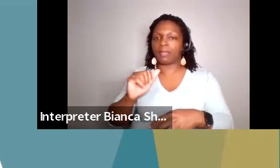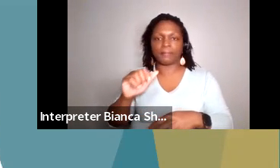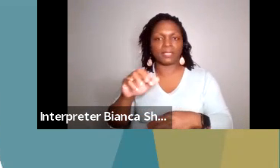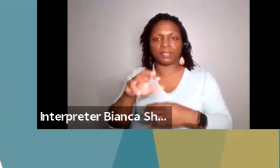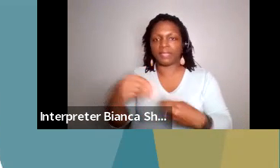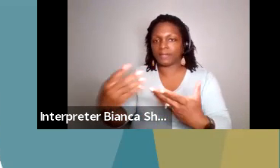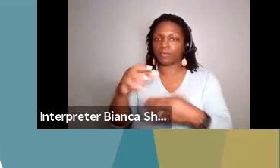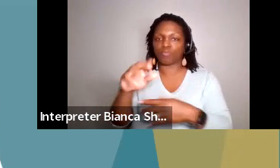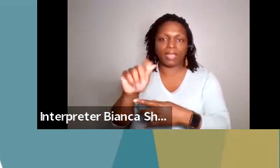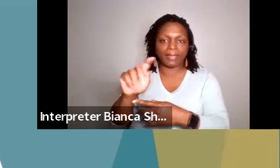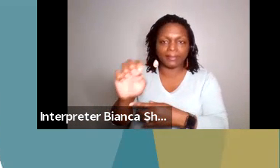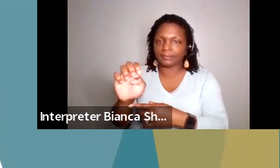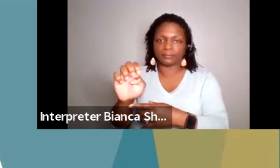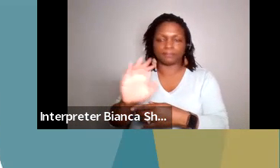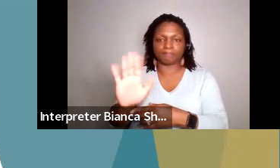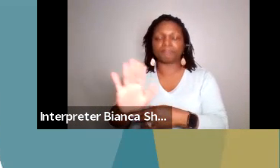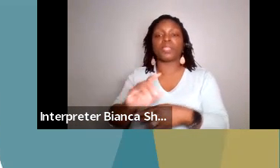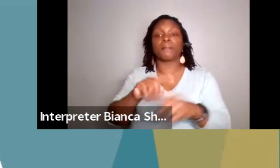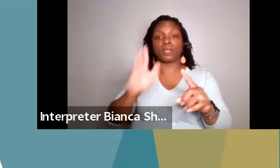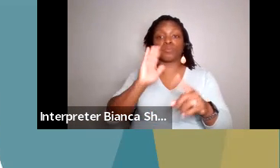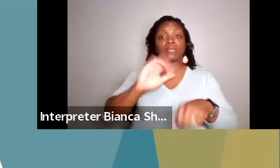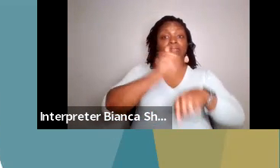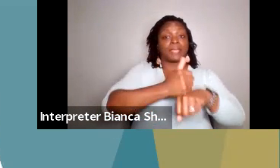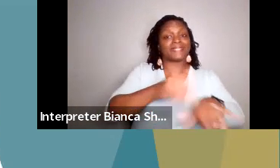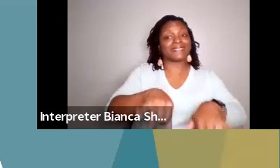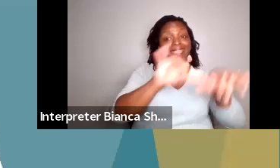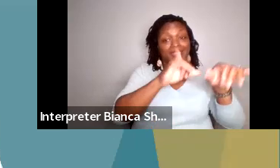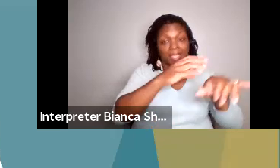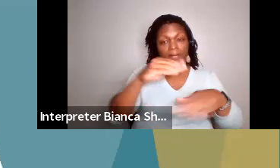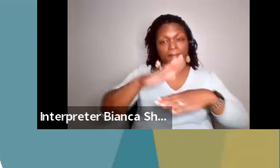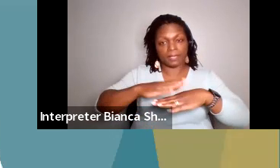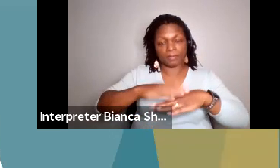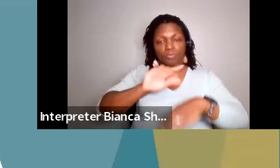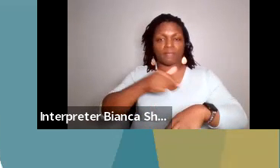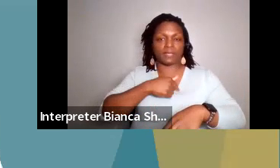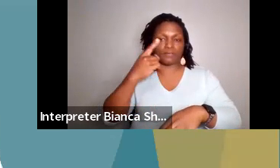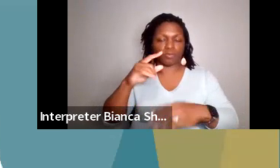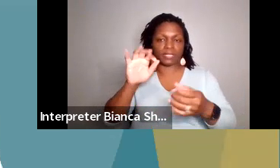But instead, we're going to establish the standards and minimum qualifications for those interpreters.